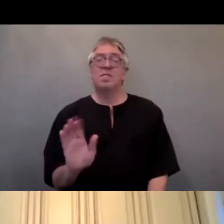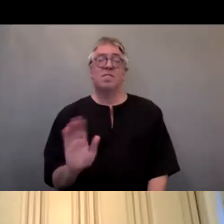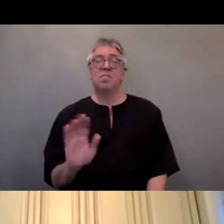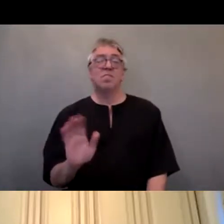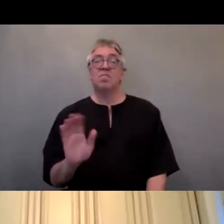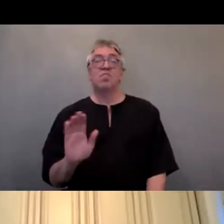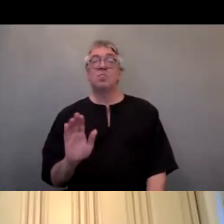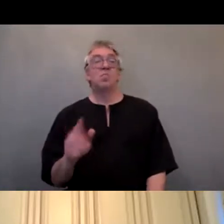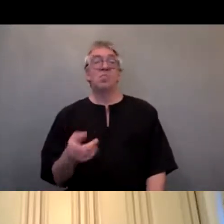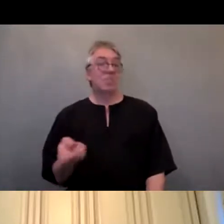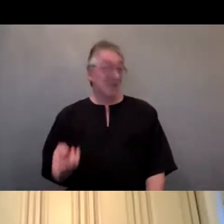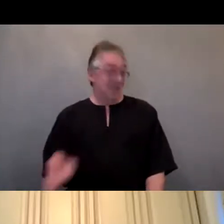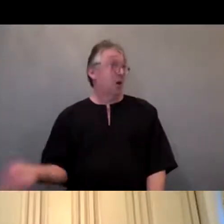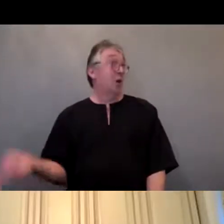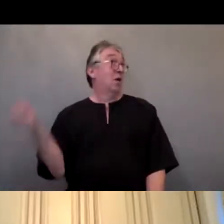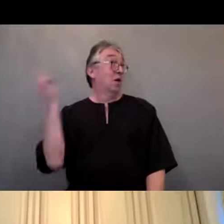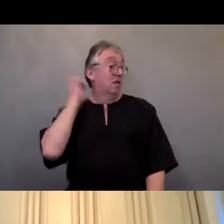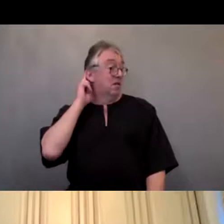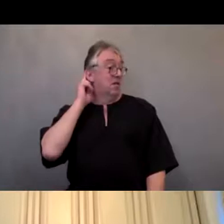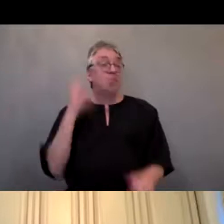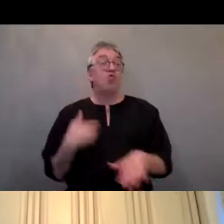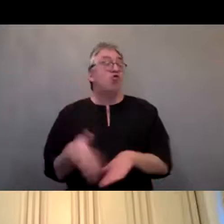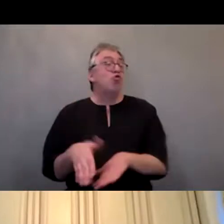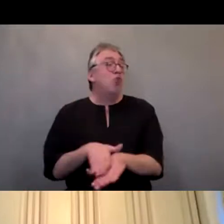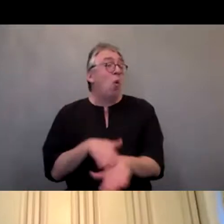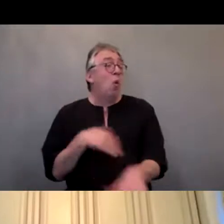on I didn't say, my god, I can hear again. No.